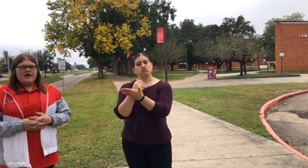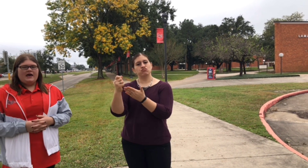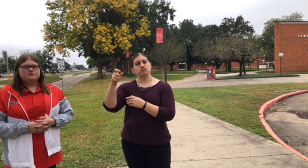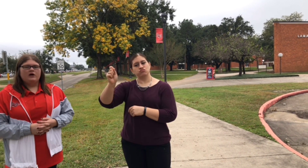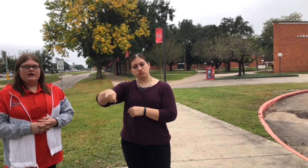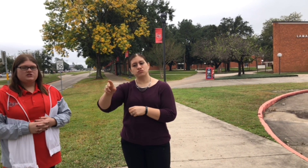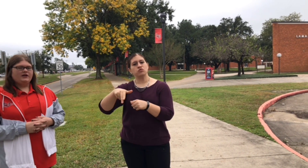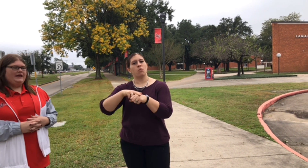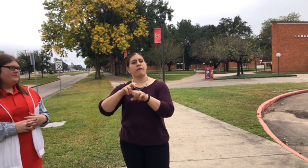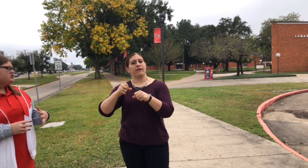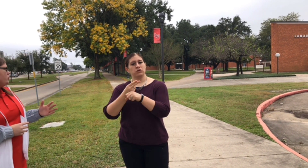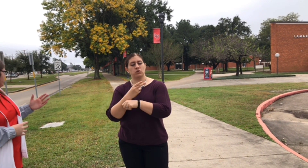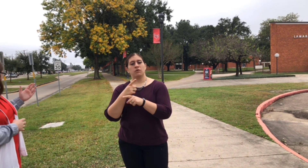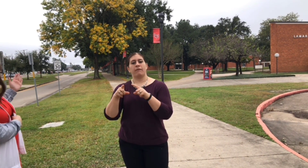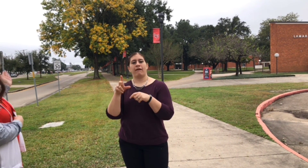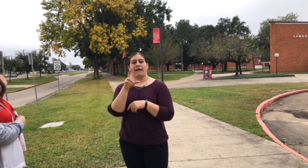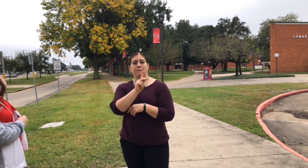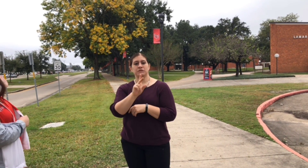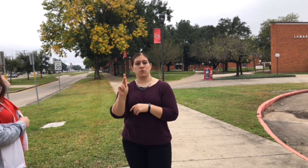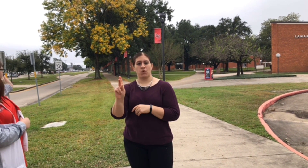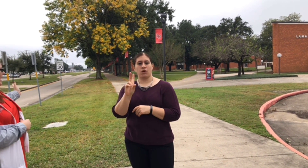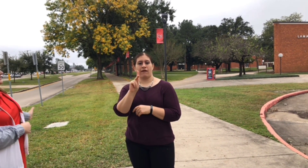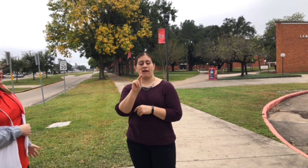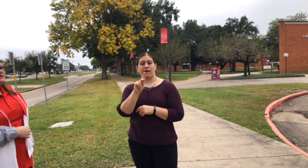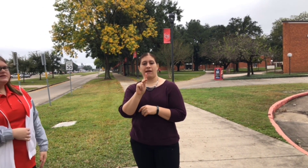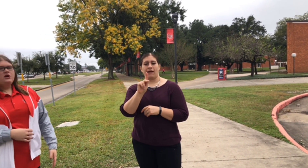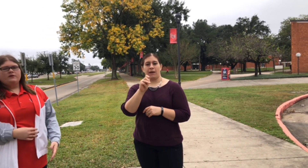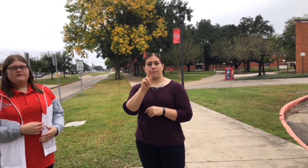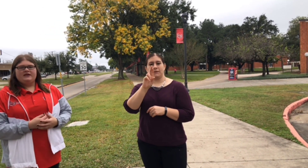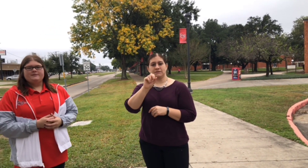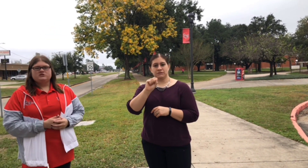well as our Kampus Korner which is kind of located behind us. We have Kampus